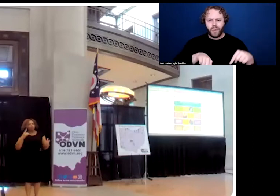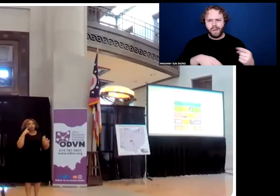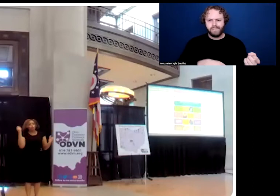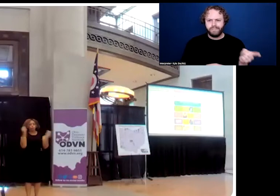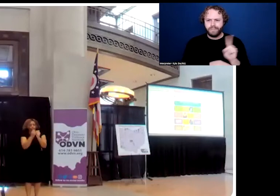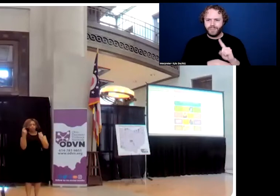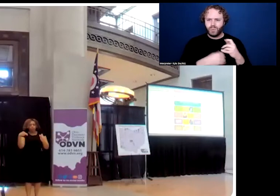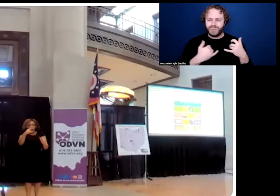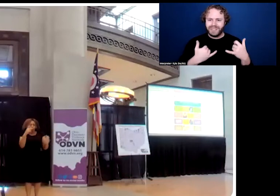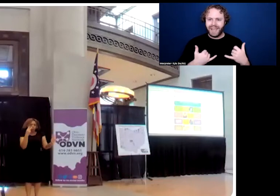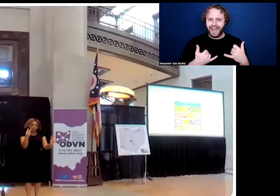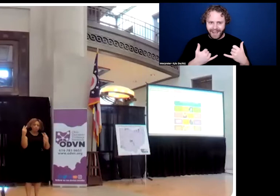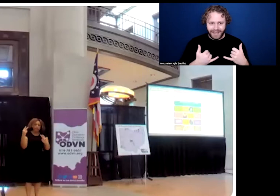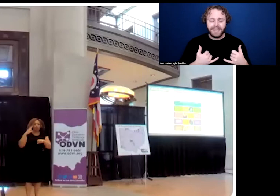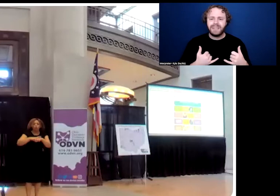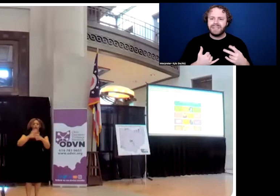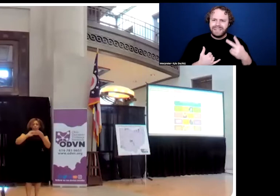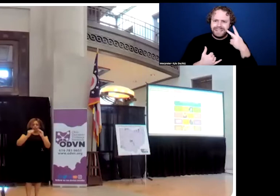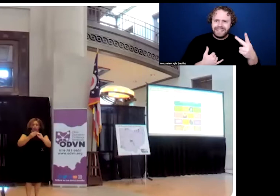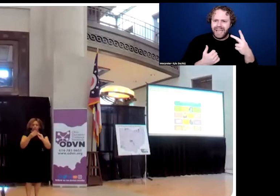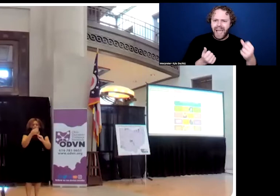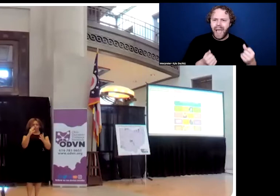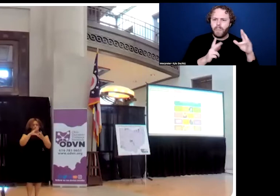on the numbers and stories of lives lost to domestic violence.